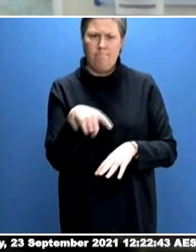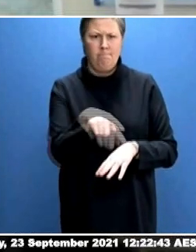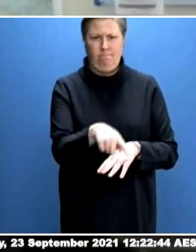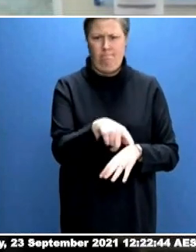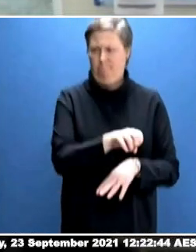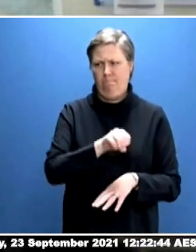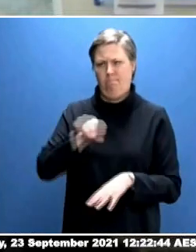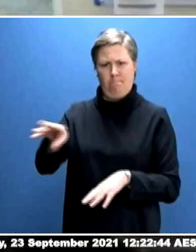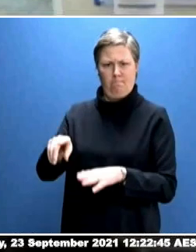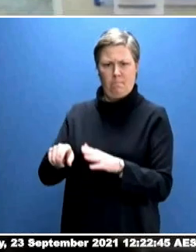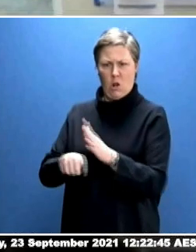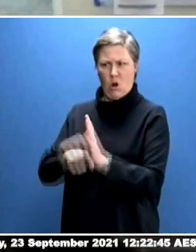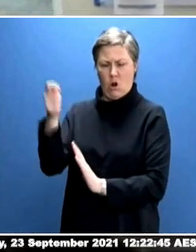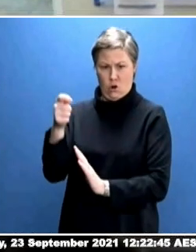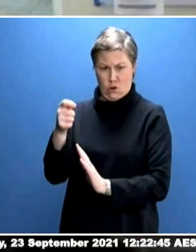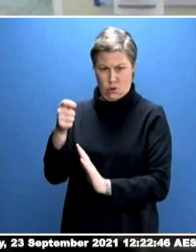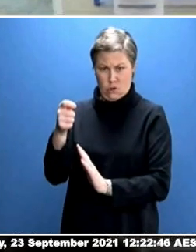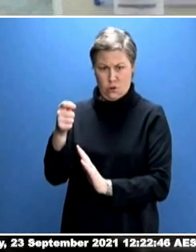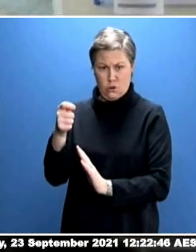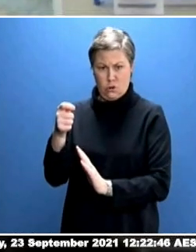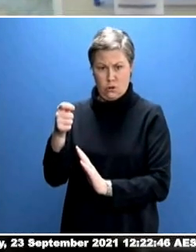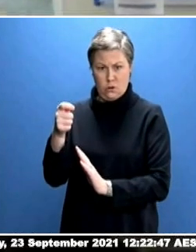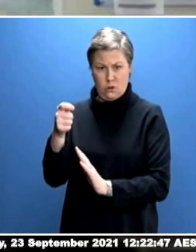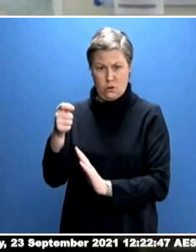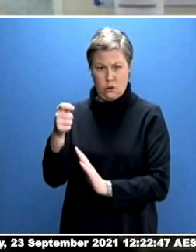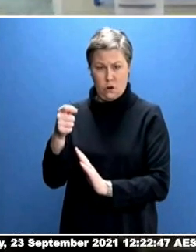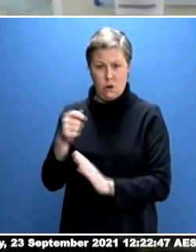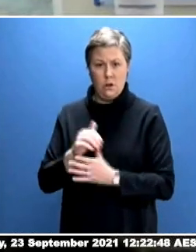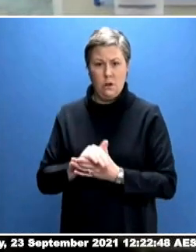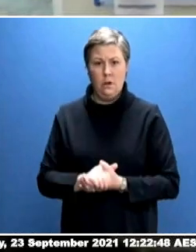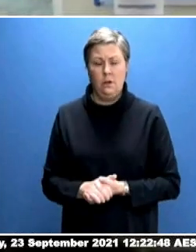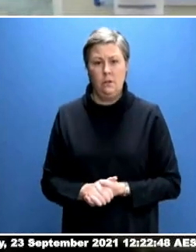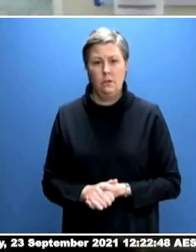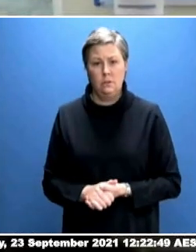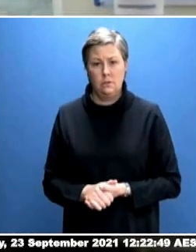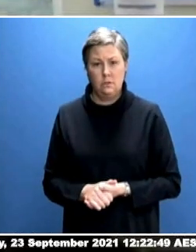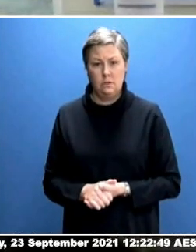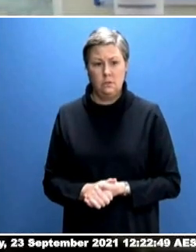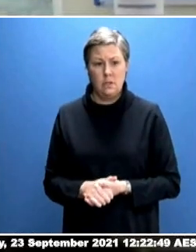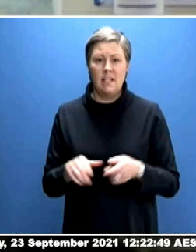You combine that with concerns about racism in this jurisdiction